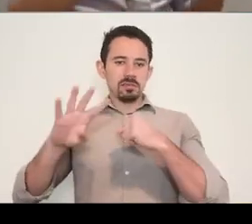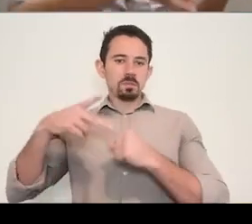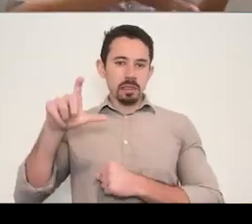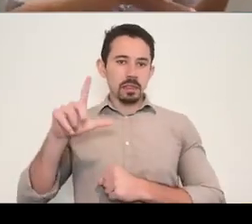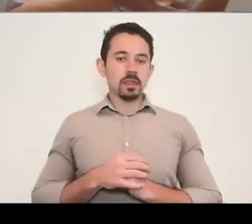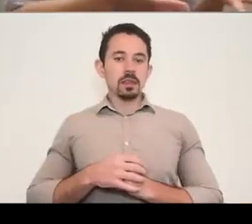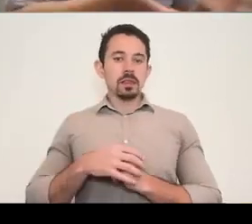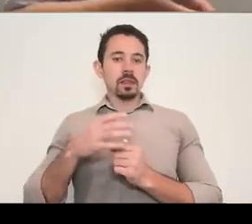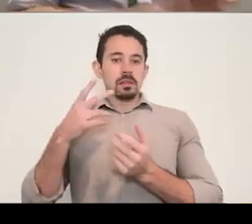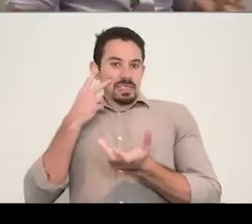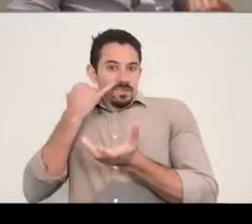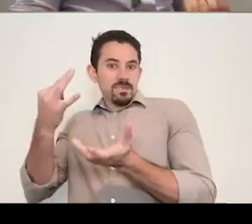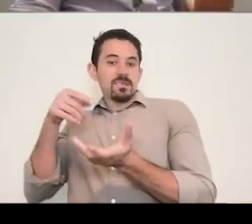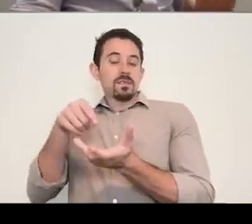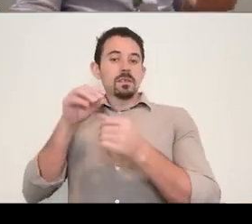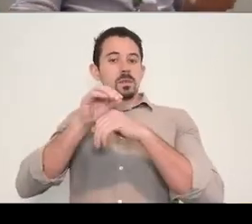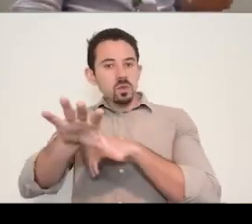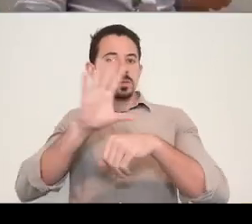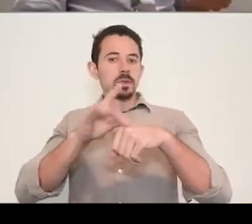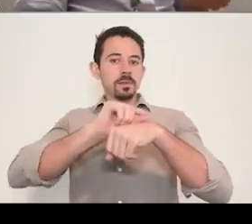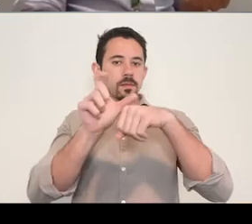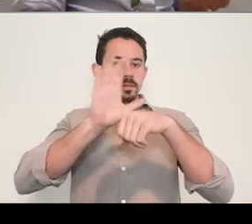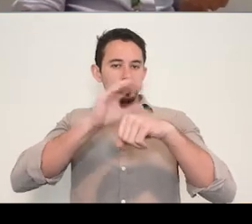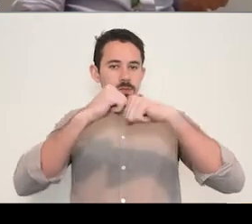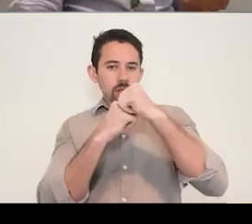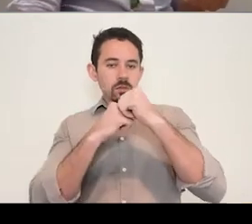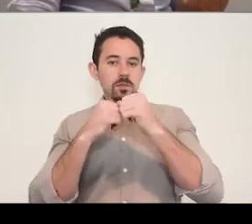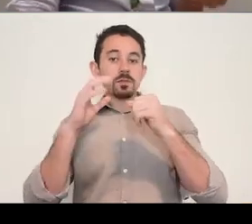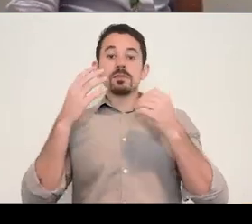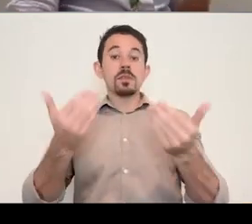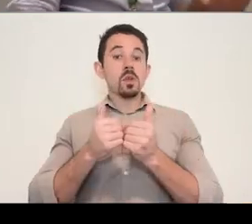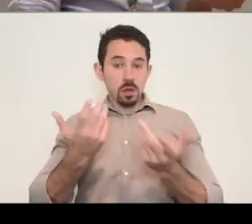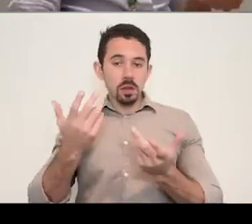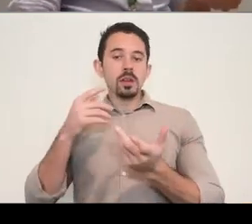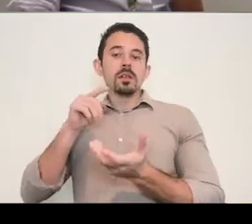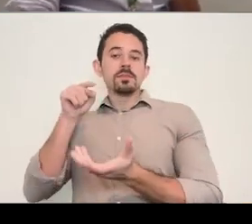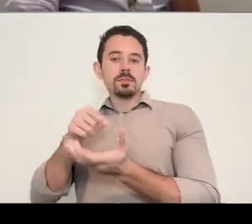architecture by growing flow cell biofilms and imaging using confocal microscopy to